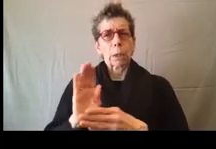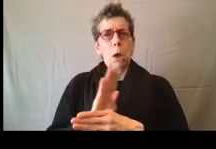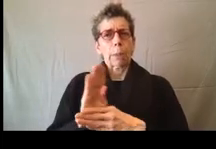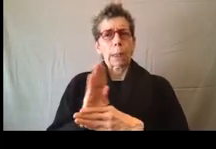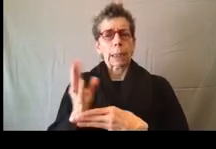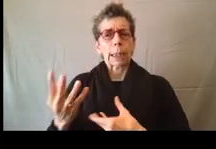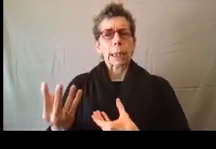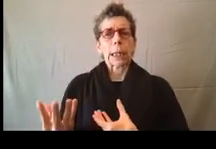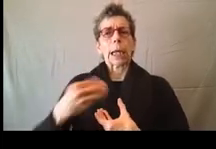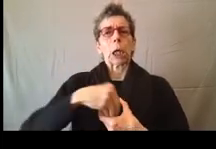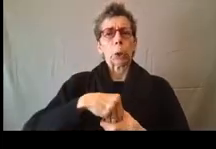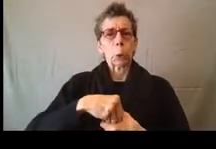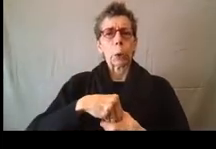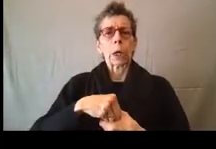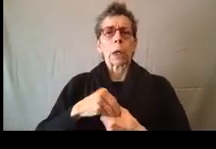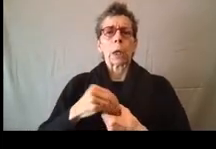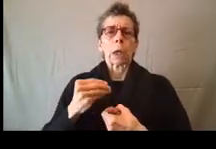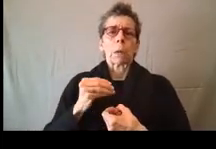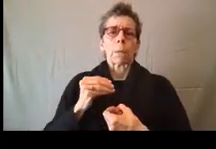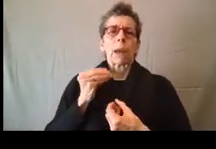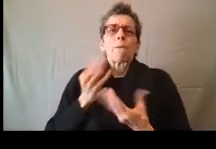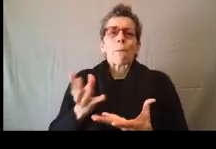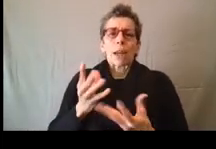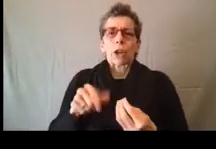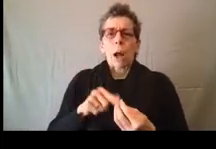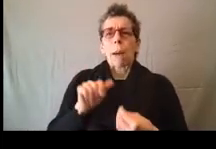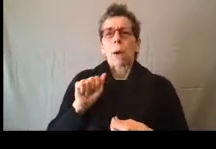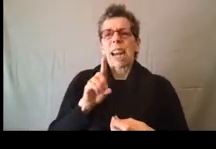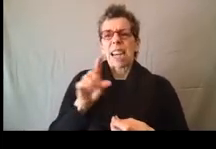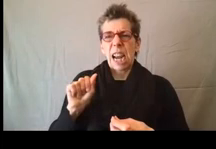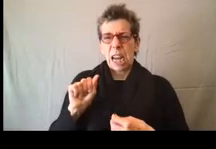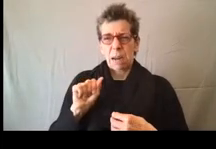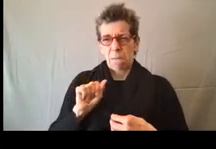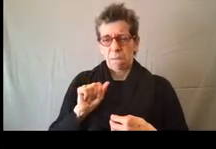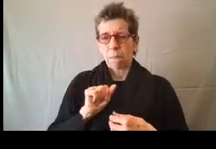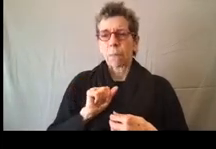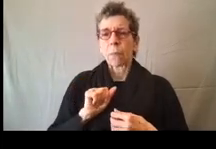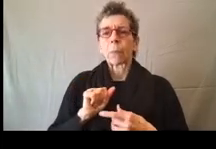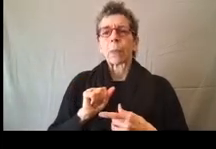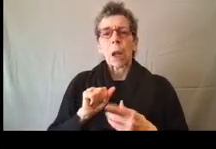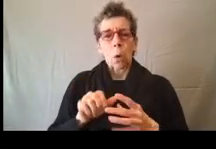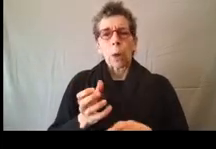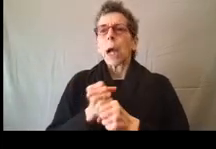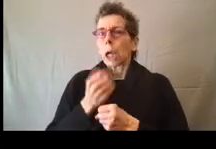about ADA into their work. And both survey and interviews share the findings in that